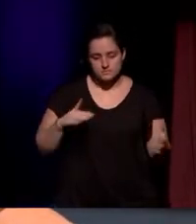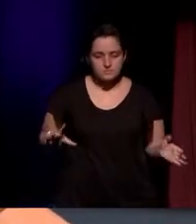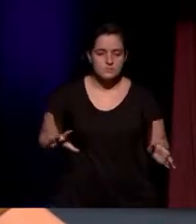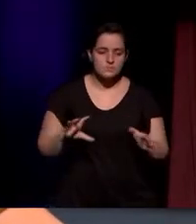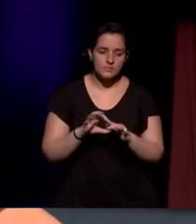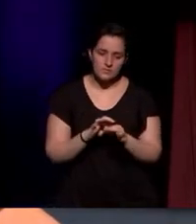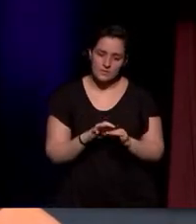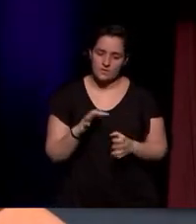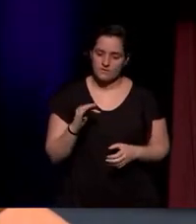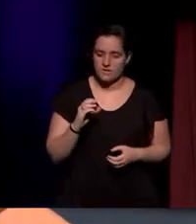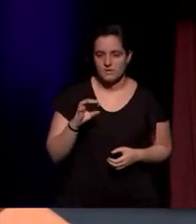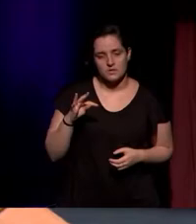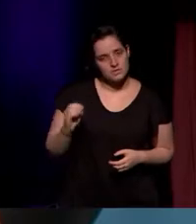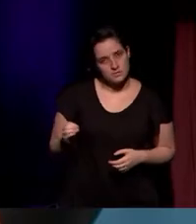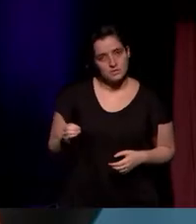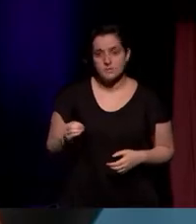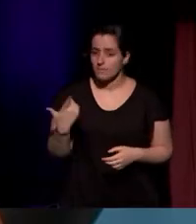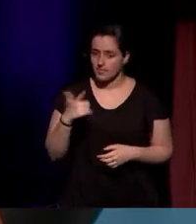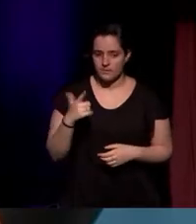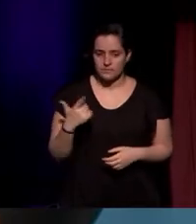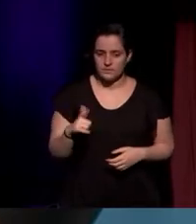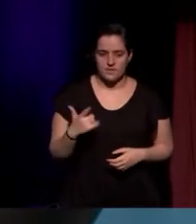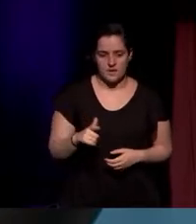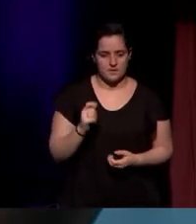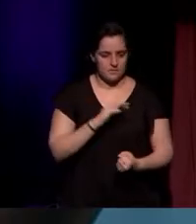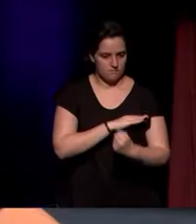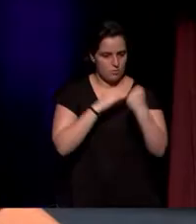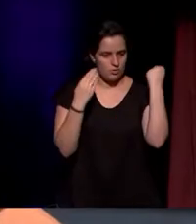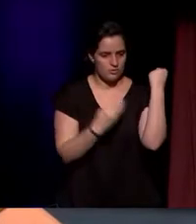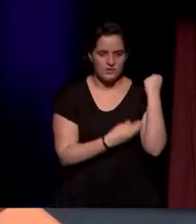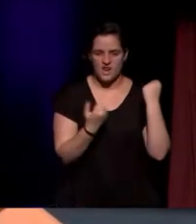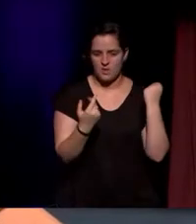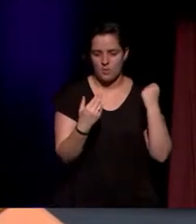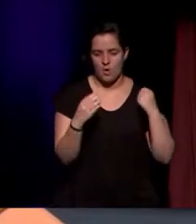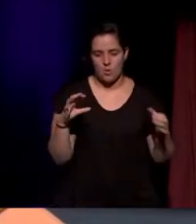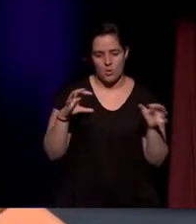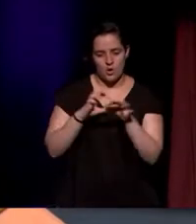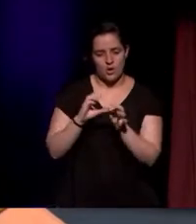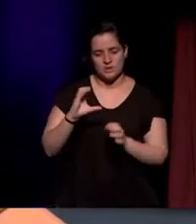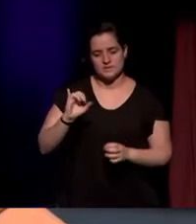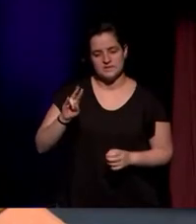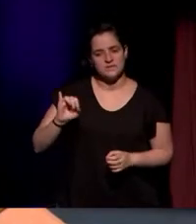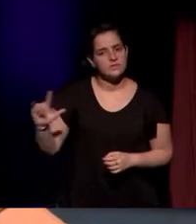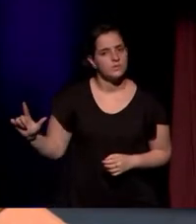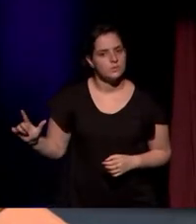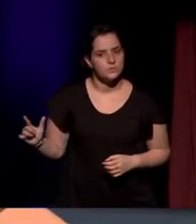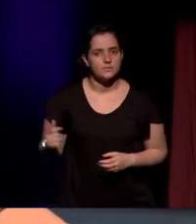does not give as many powers as civil union. Another issue that was widely criticized